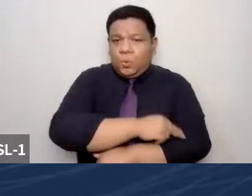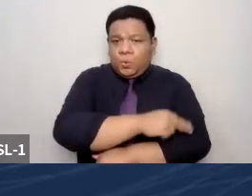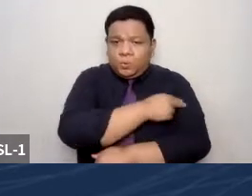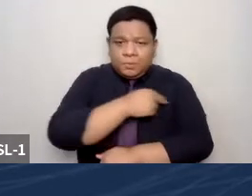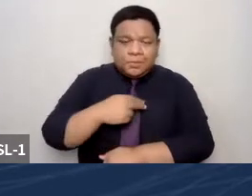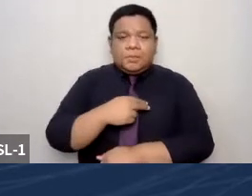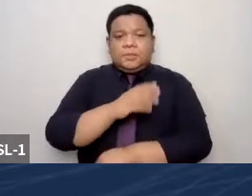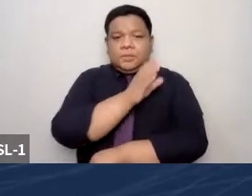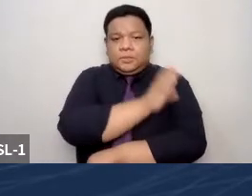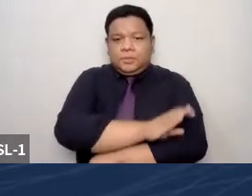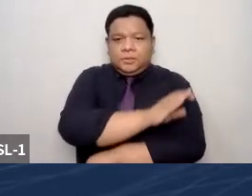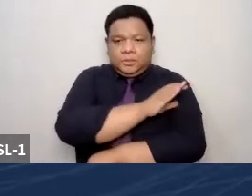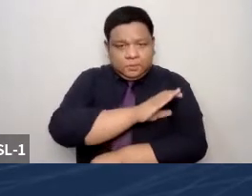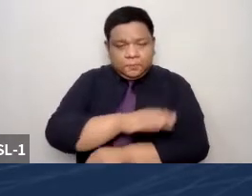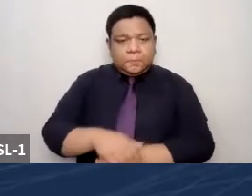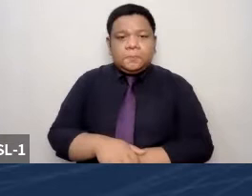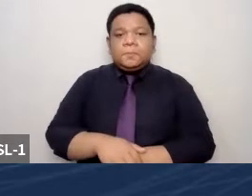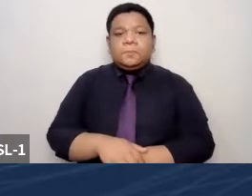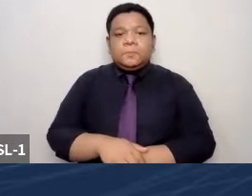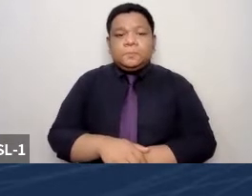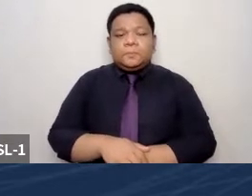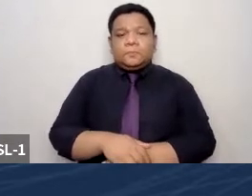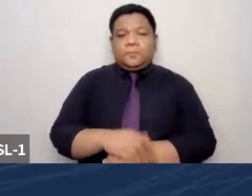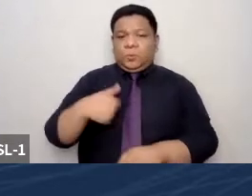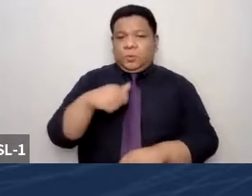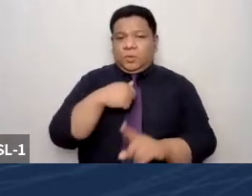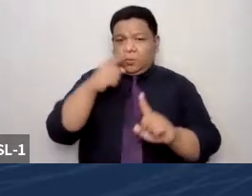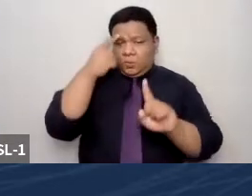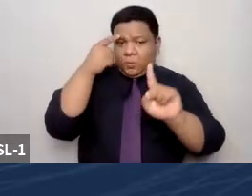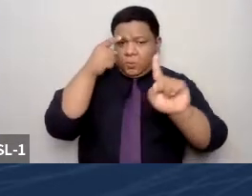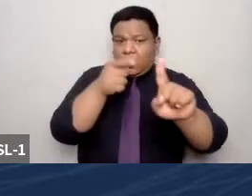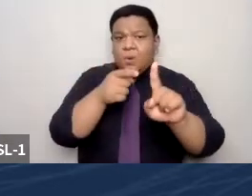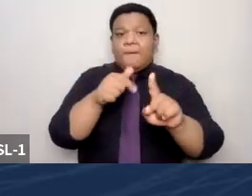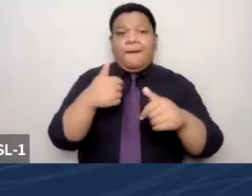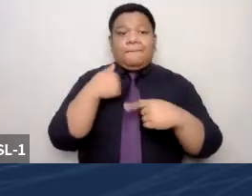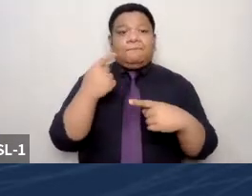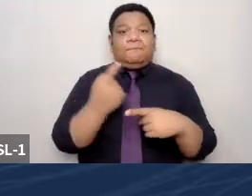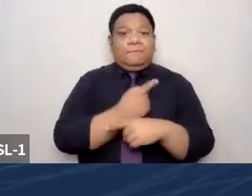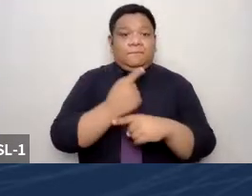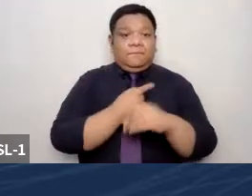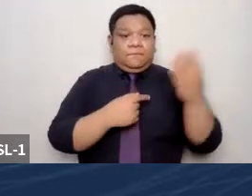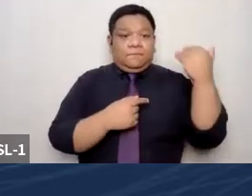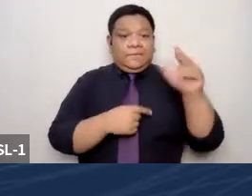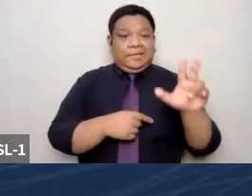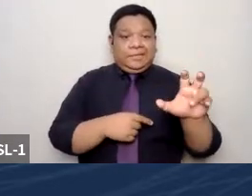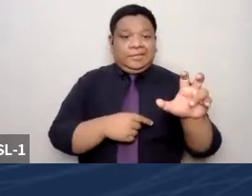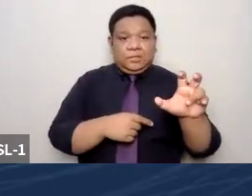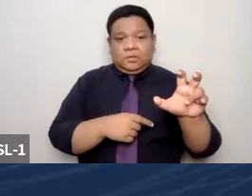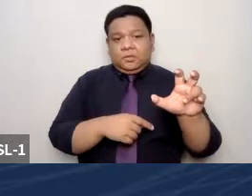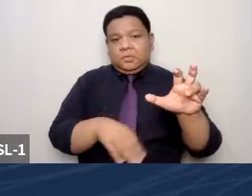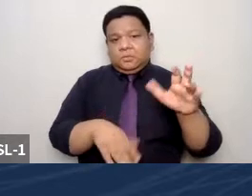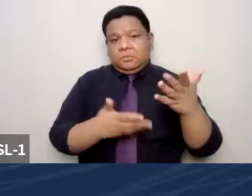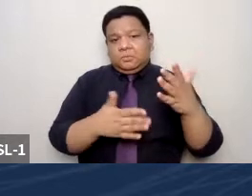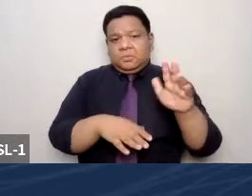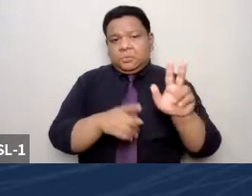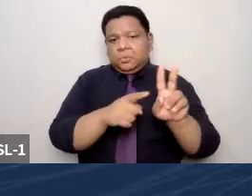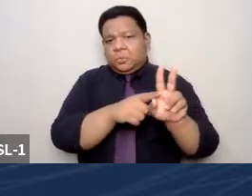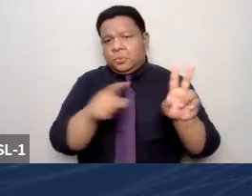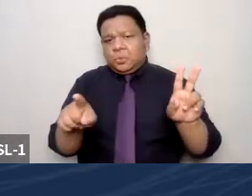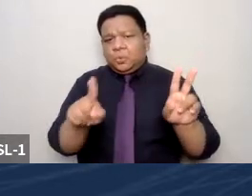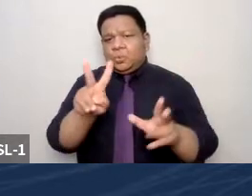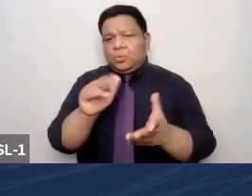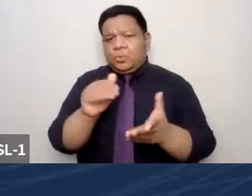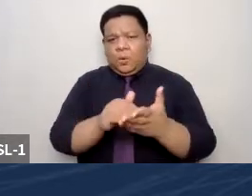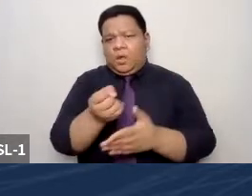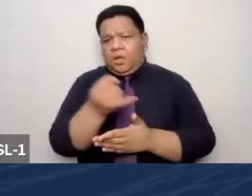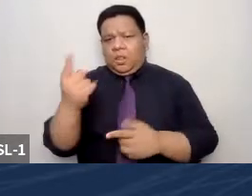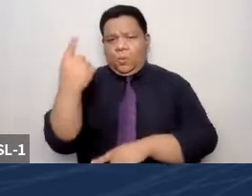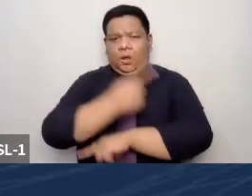This is the regular capacity that we are aiming for, their daily accomplishments from 300 to less than 2000 performance.